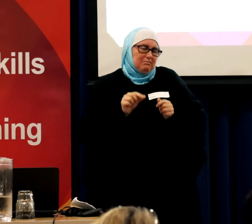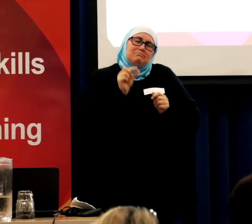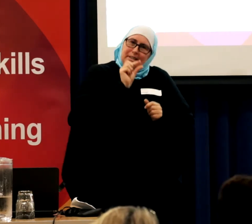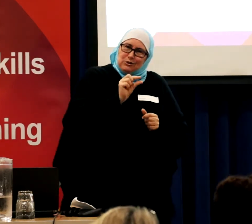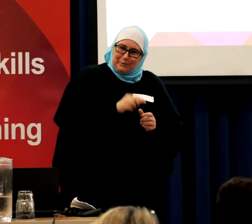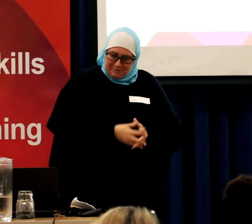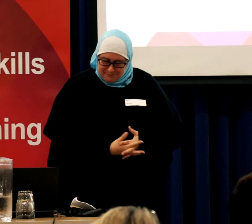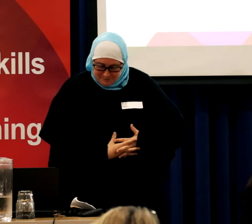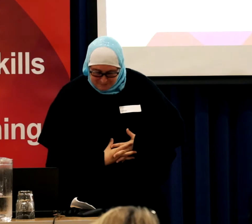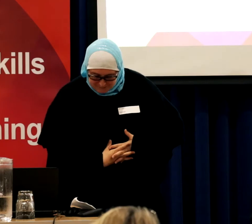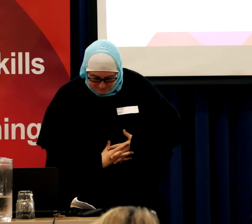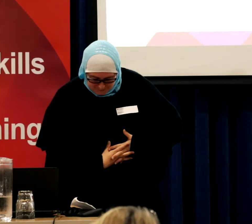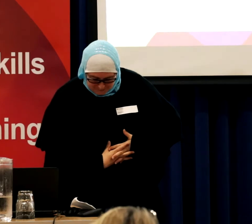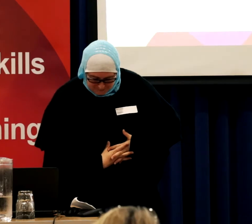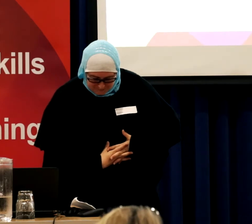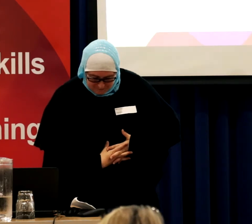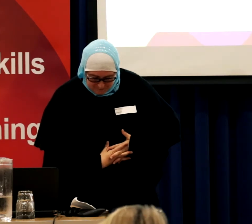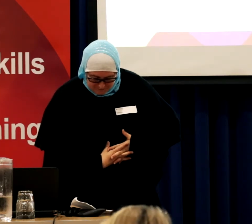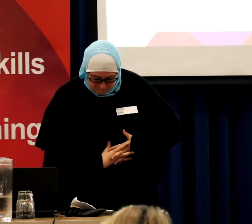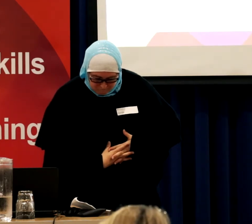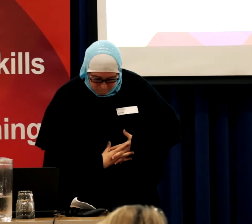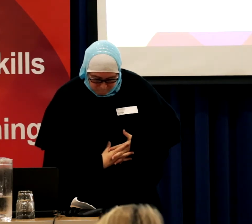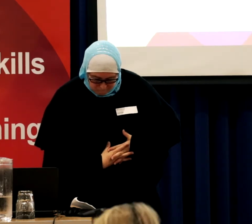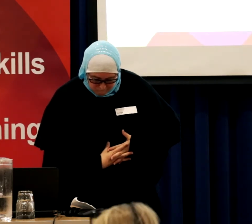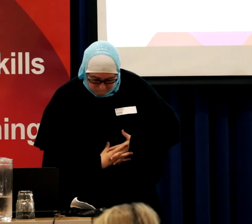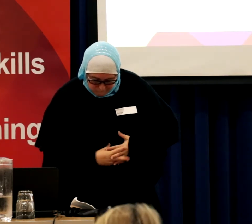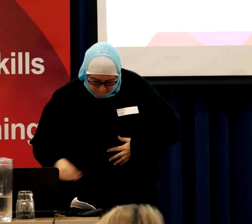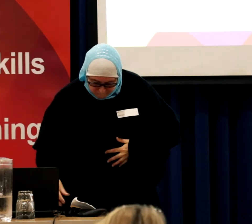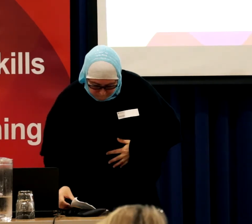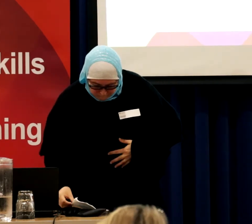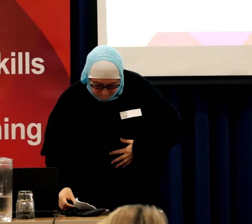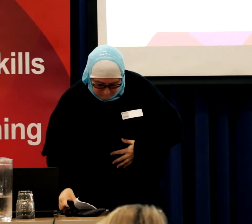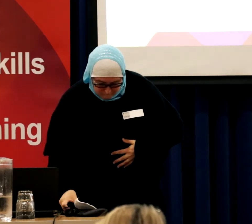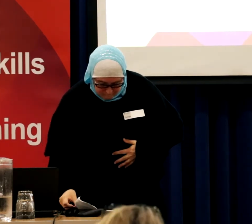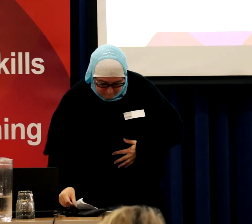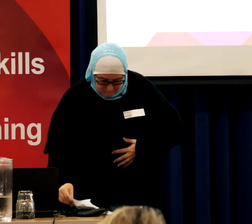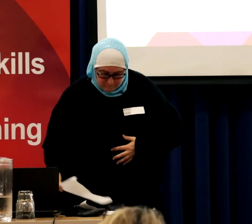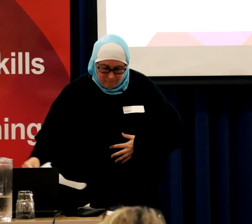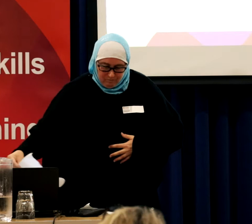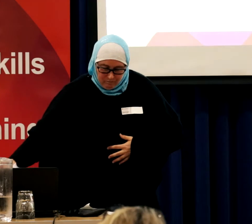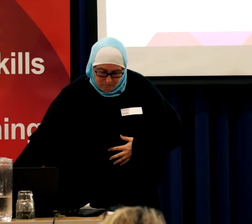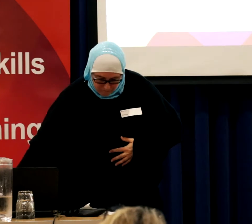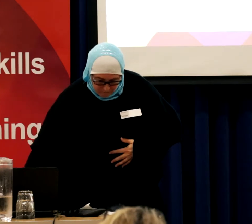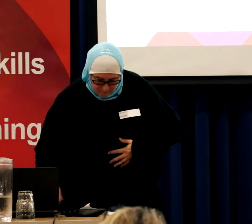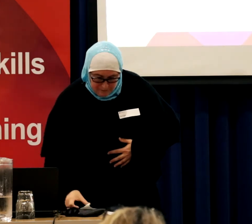and it has changed things a little bit for the better.